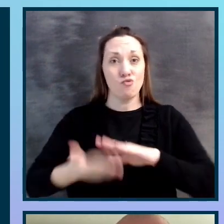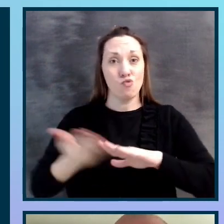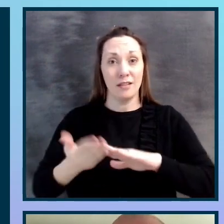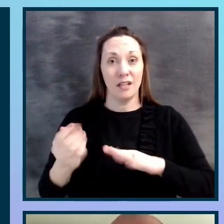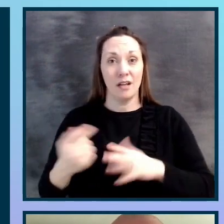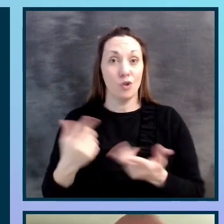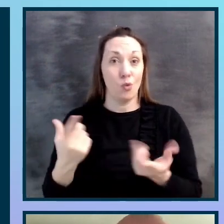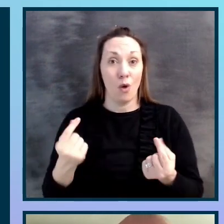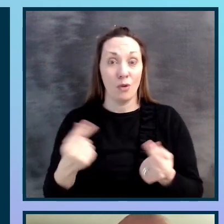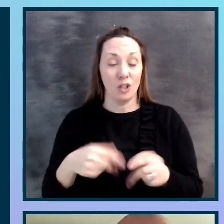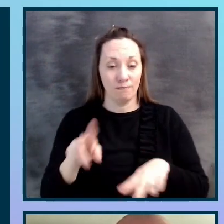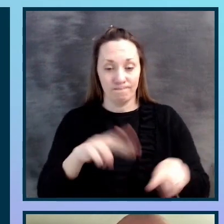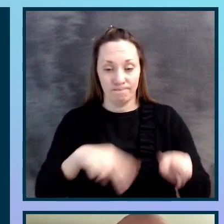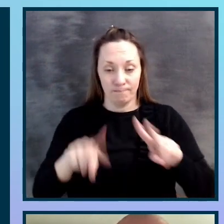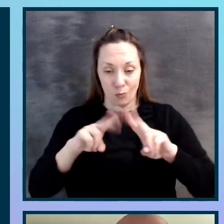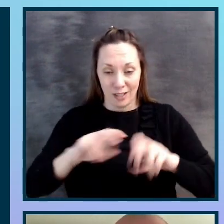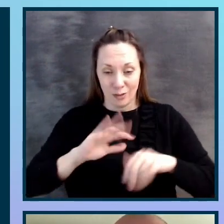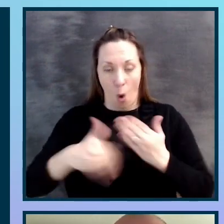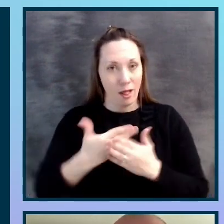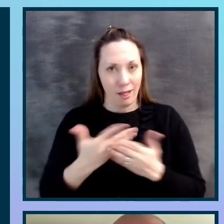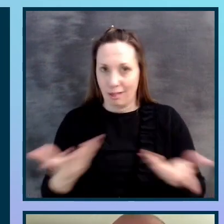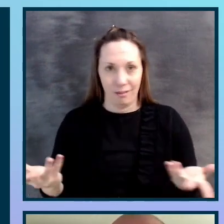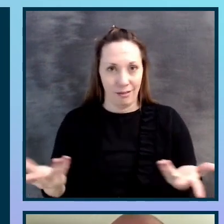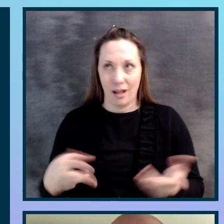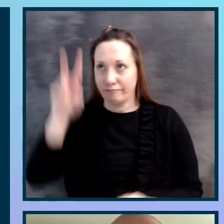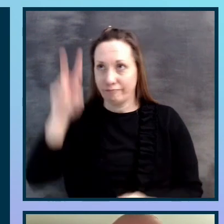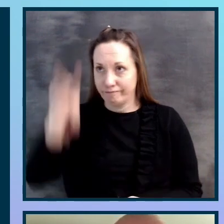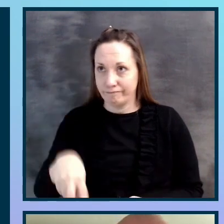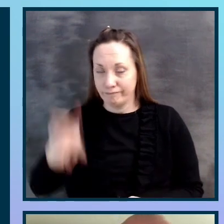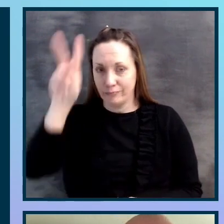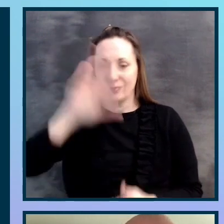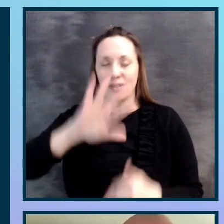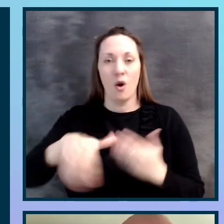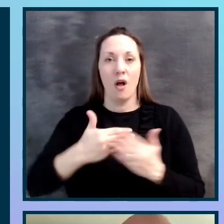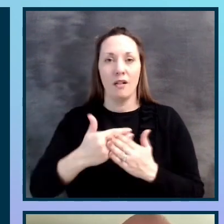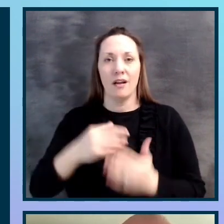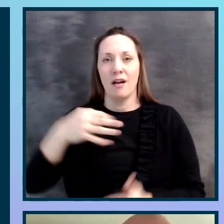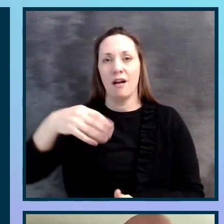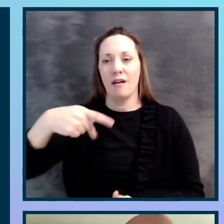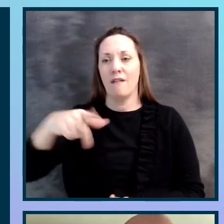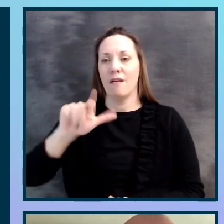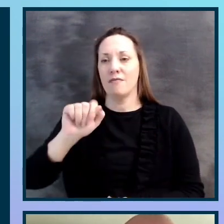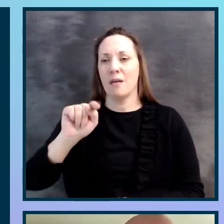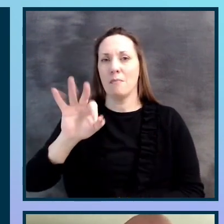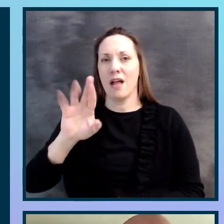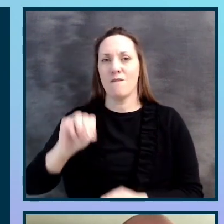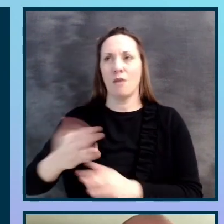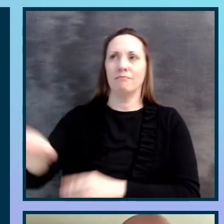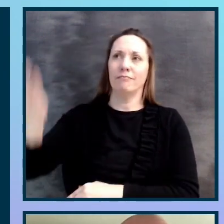The time and all of the off the shelf quant platforms at the time, and all of them had accessibility issues.